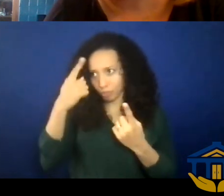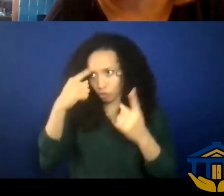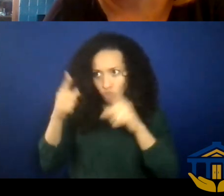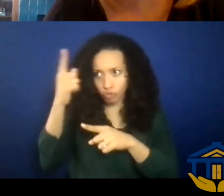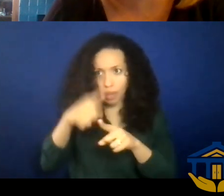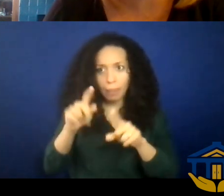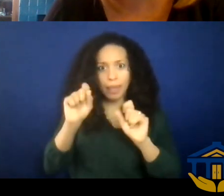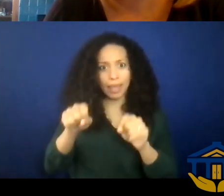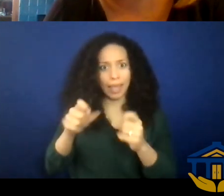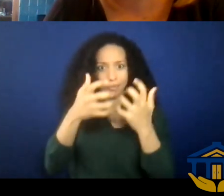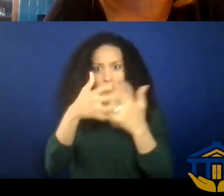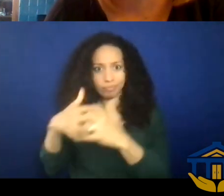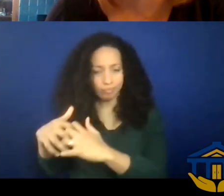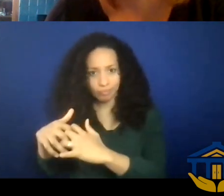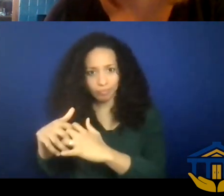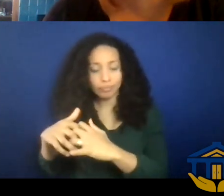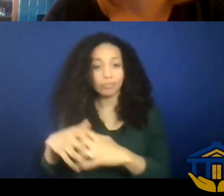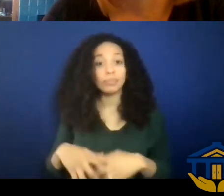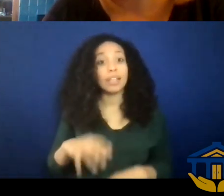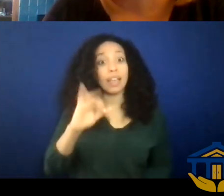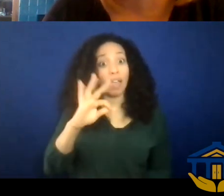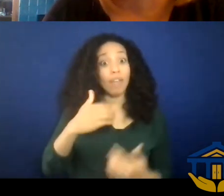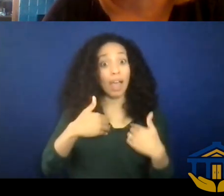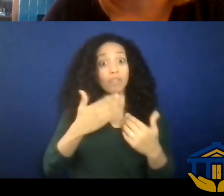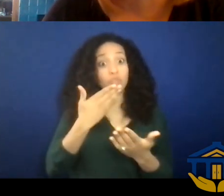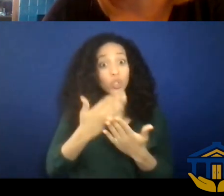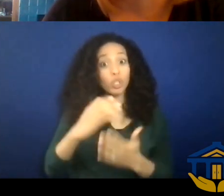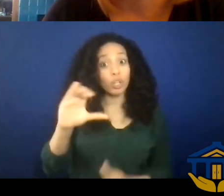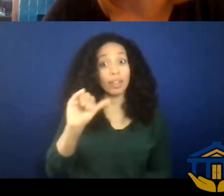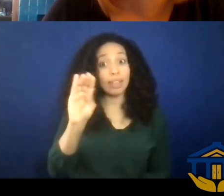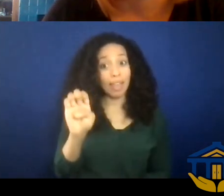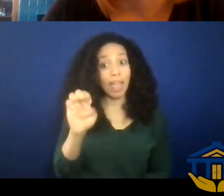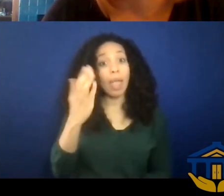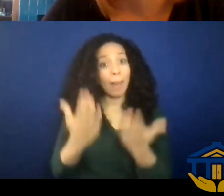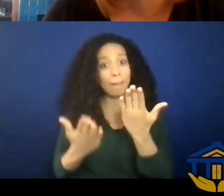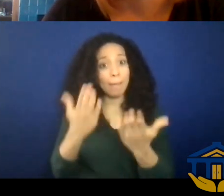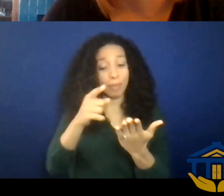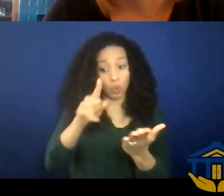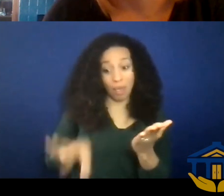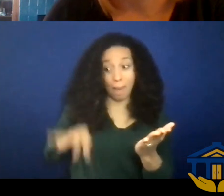because if you have a good case, you may be able to recover the fees for your attorney.